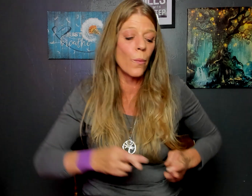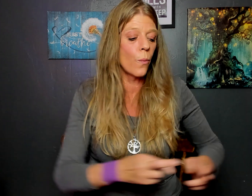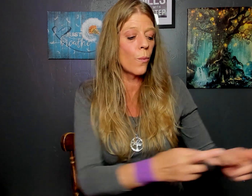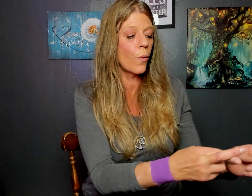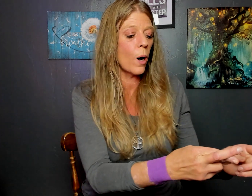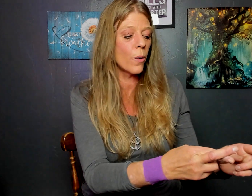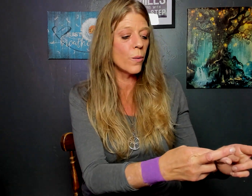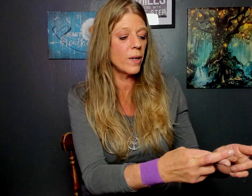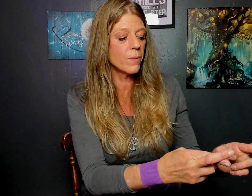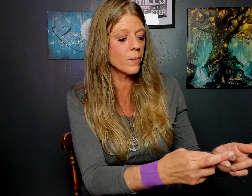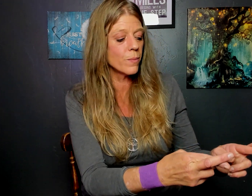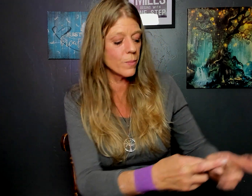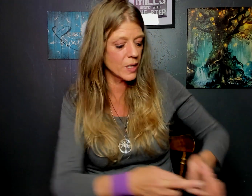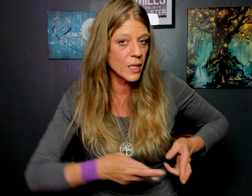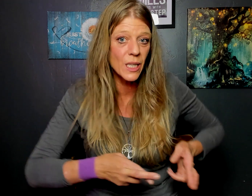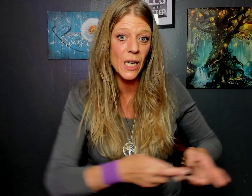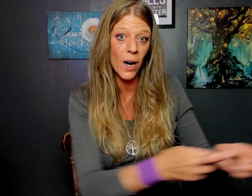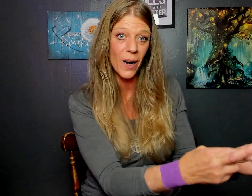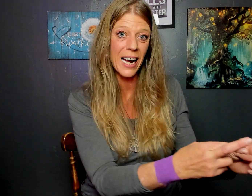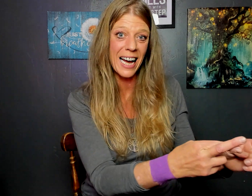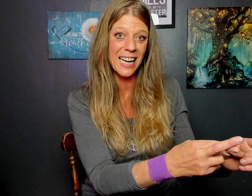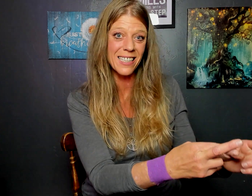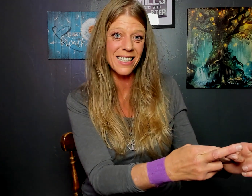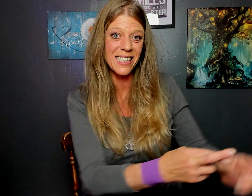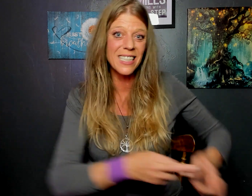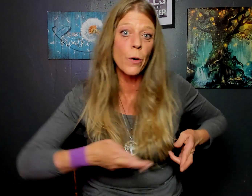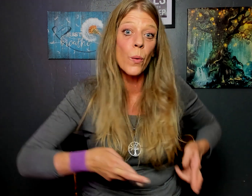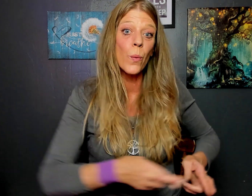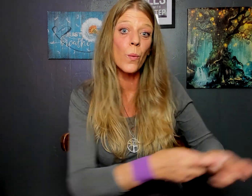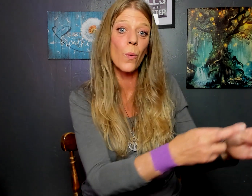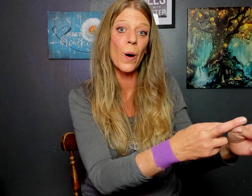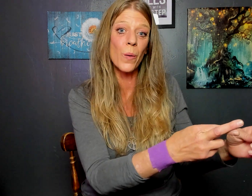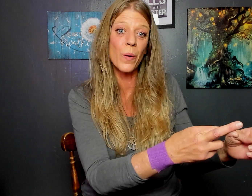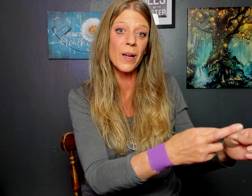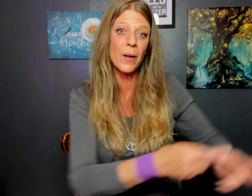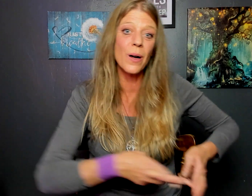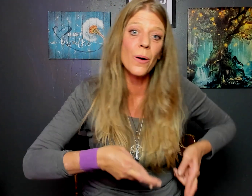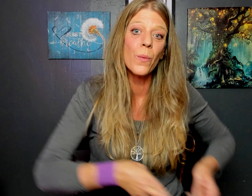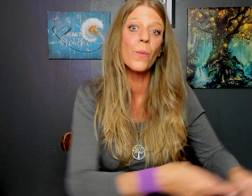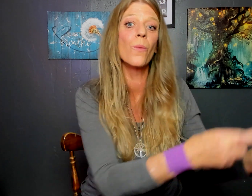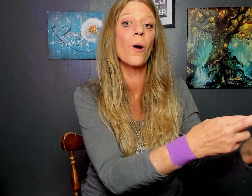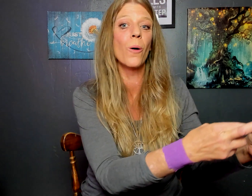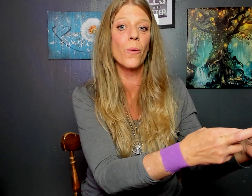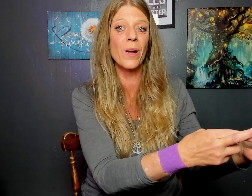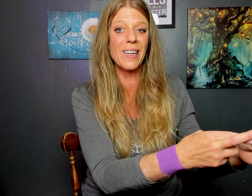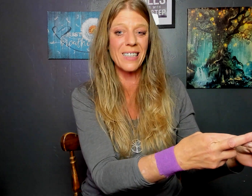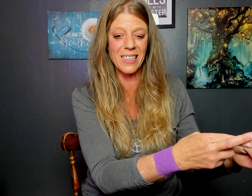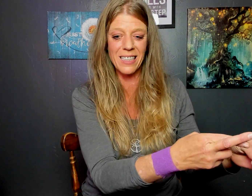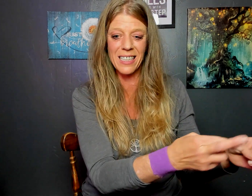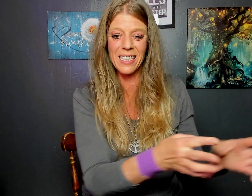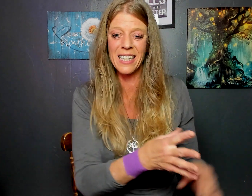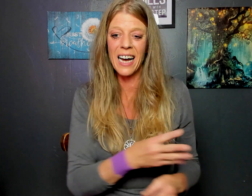ROAD. R-Hands, ROAD. ROAD.